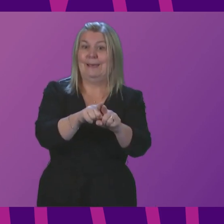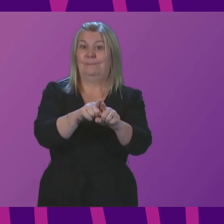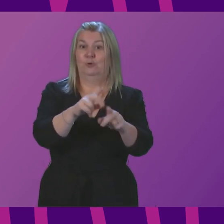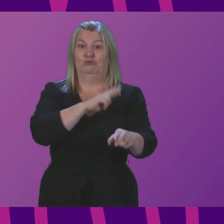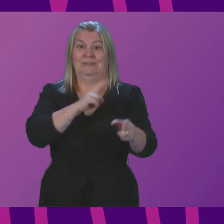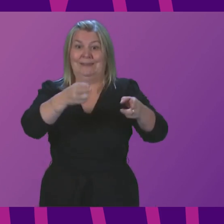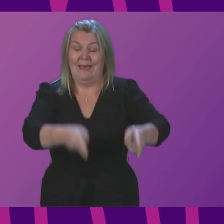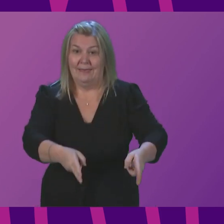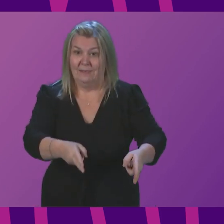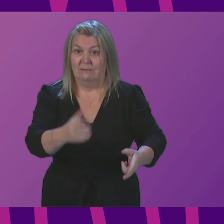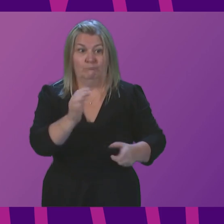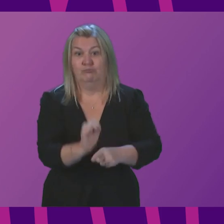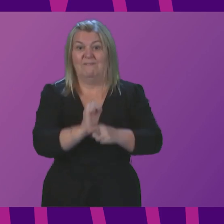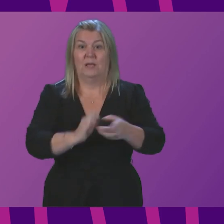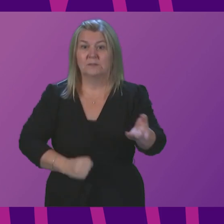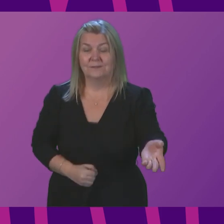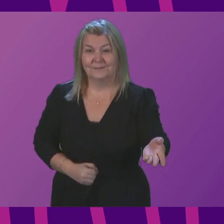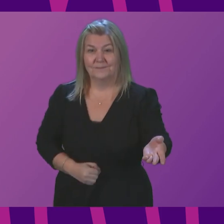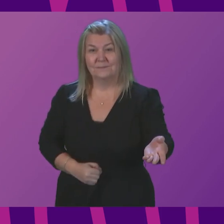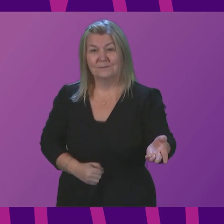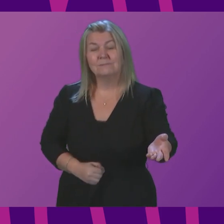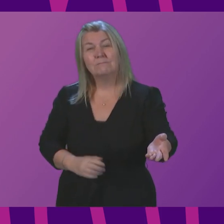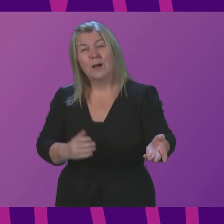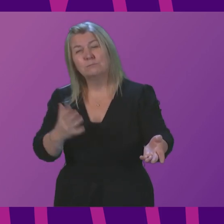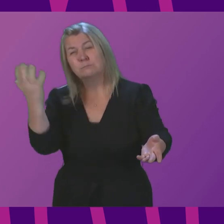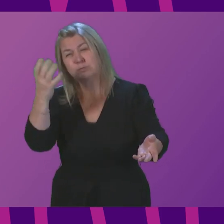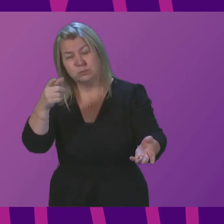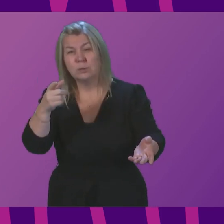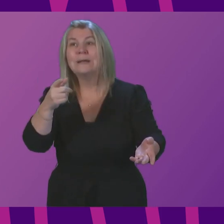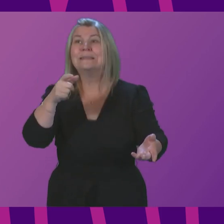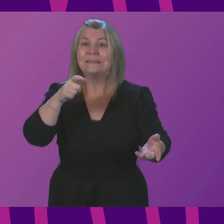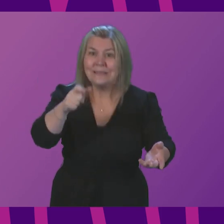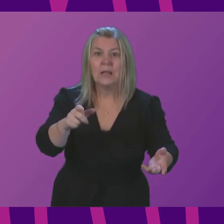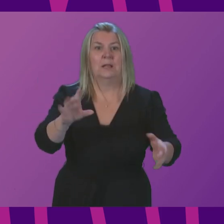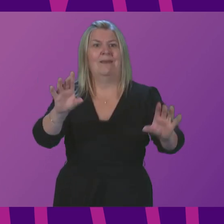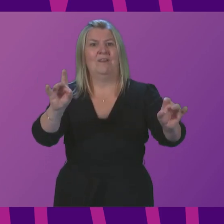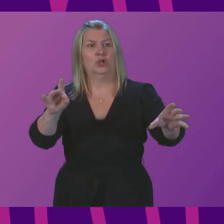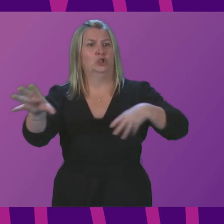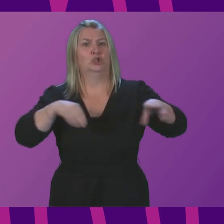Most devastating of all, infections are still happening right now. A second clinician, who